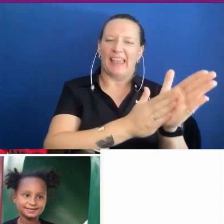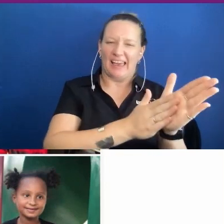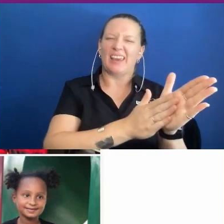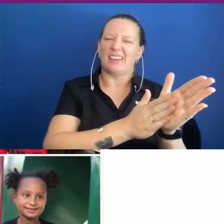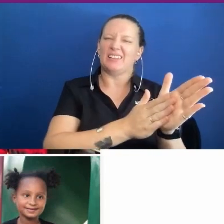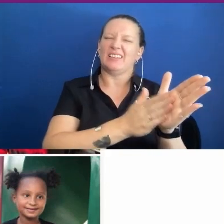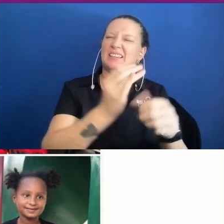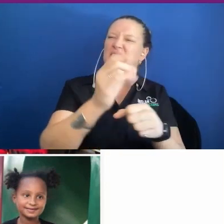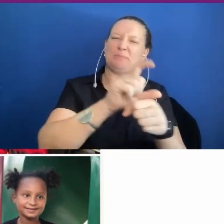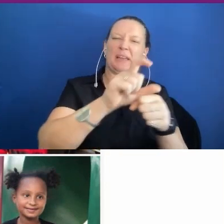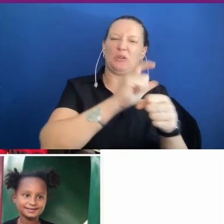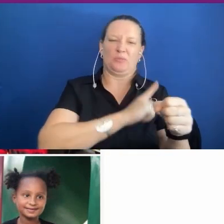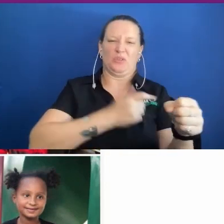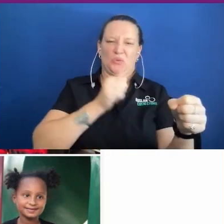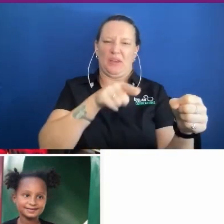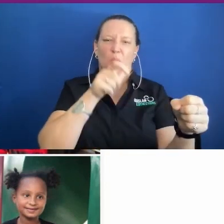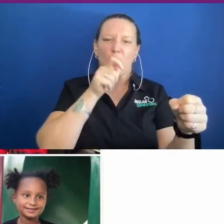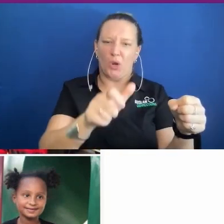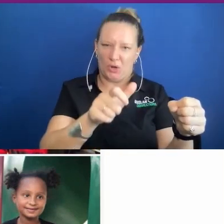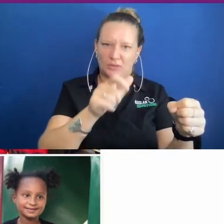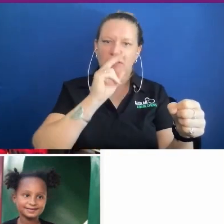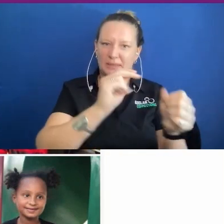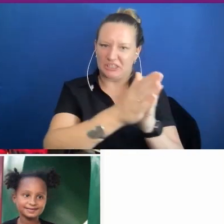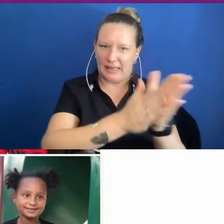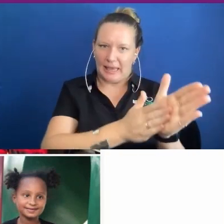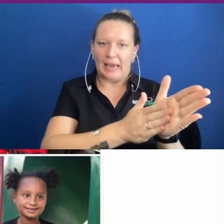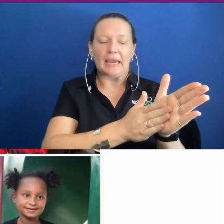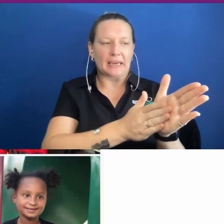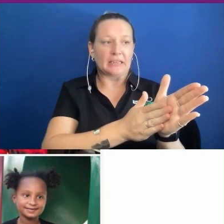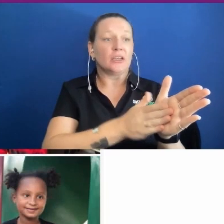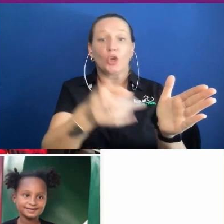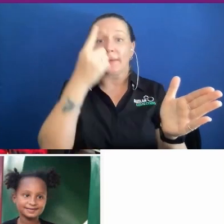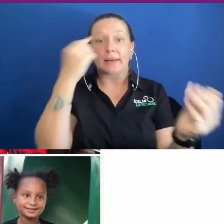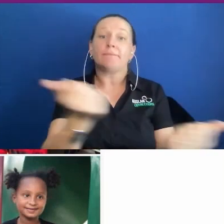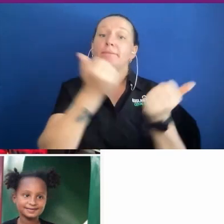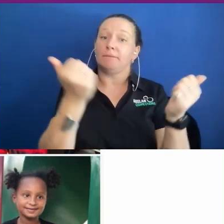can appear or it might appear sufficient to just say well those with KAT6A have significant speech